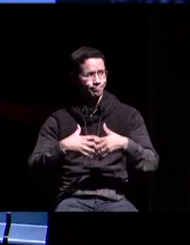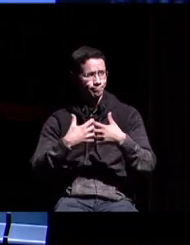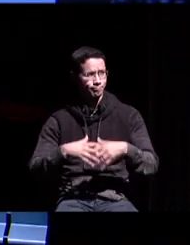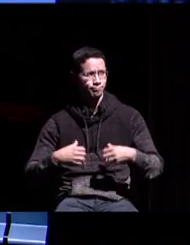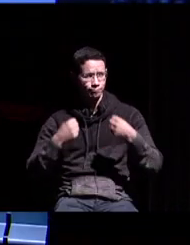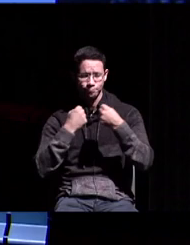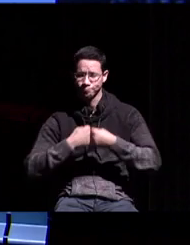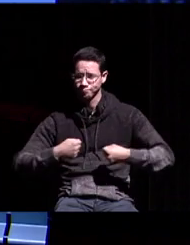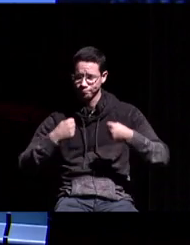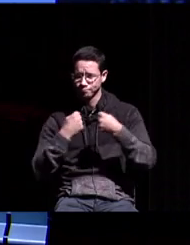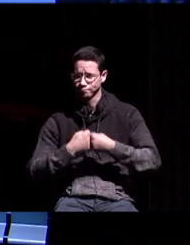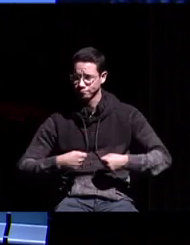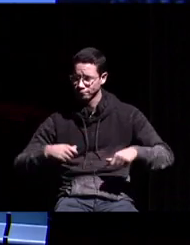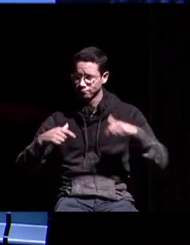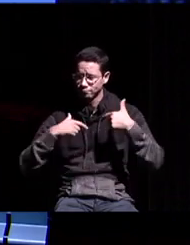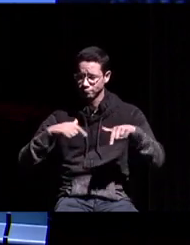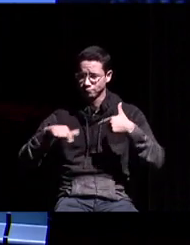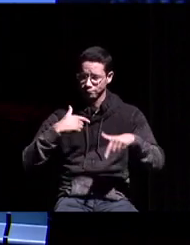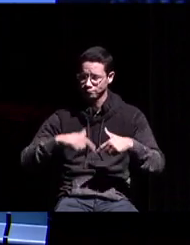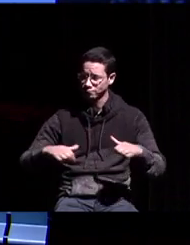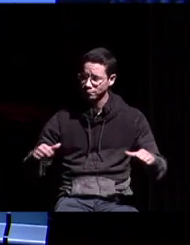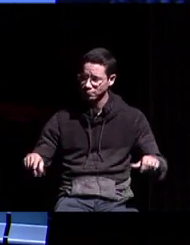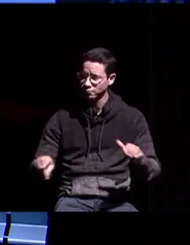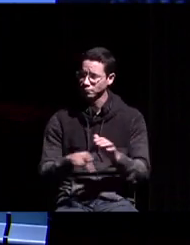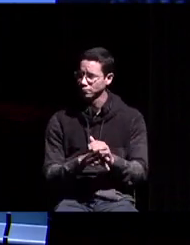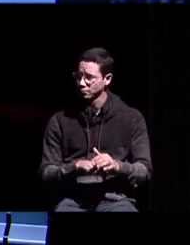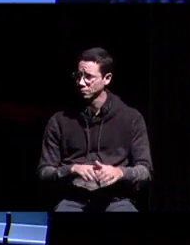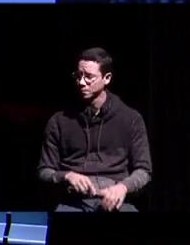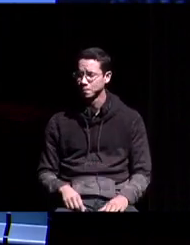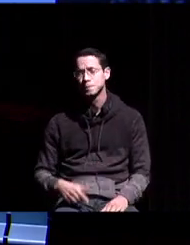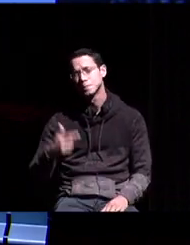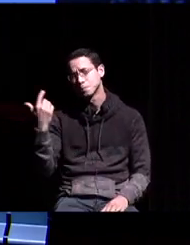Finally, in regard to the intermittent workday,